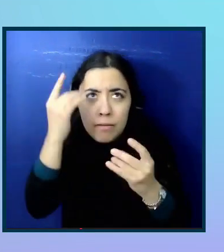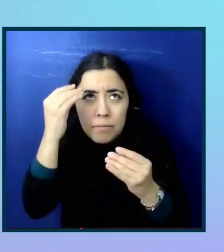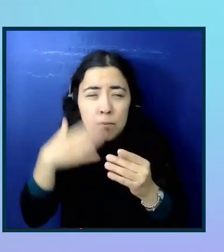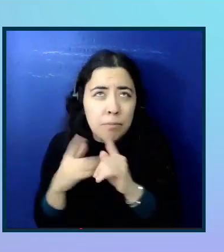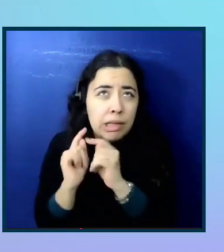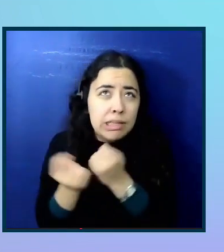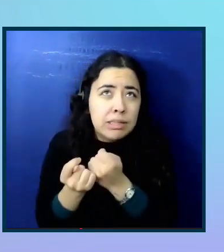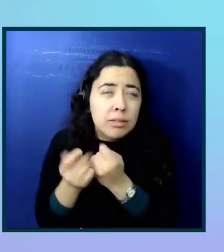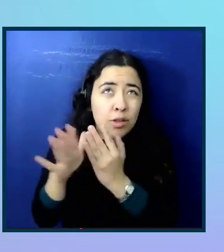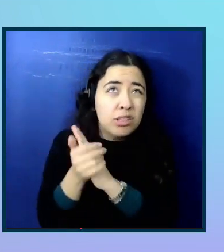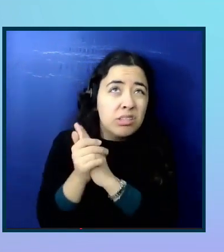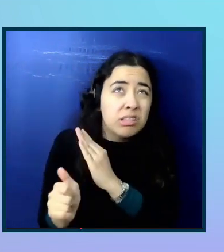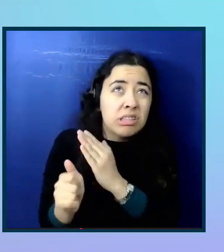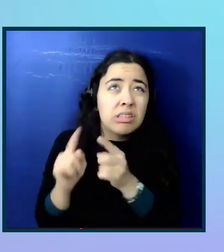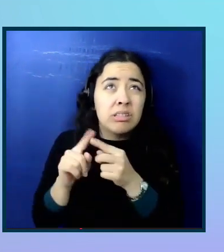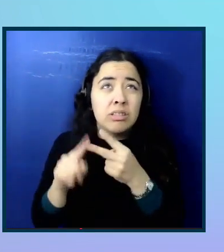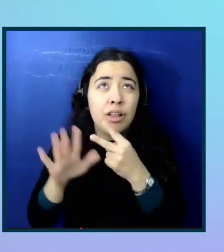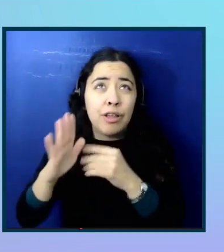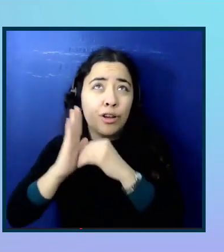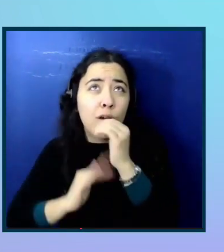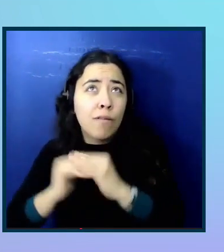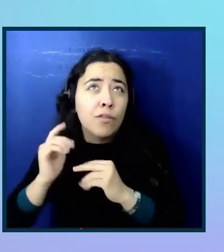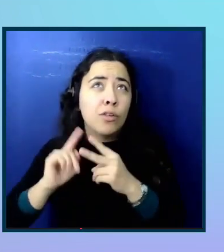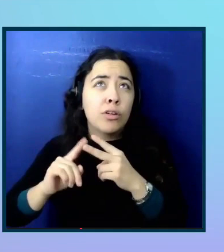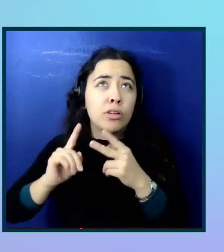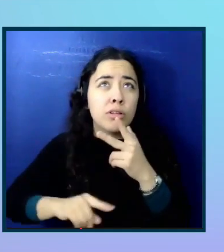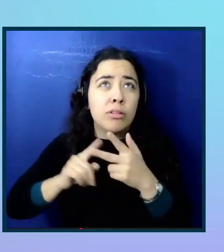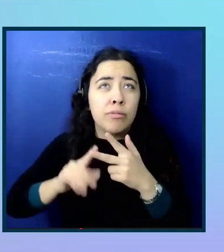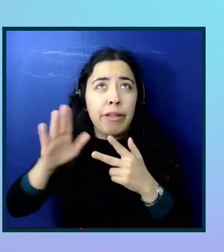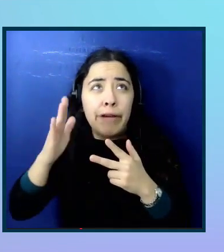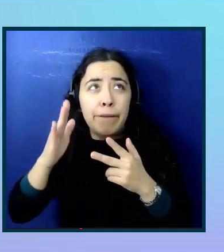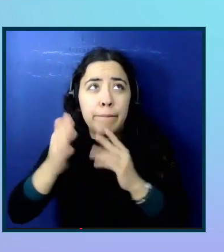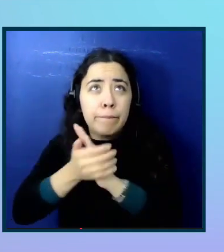and comfortable with. And then you kind of decide together.